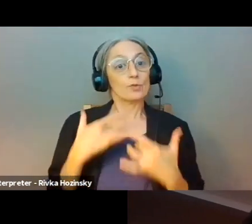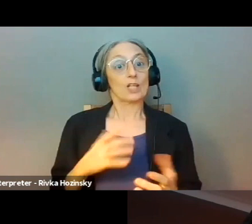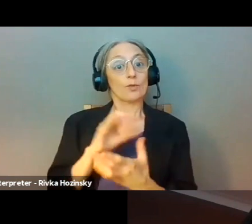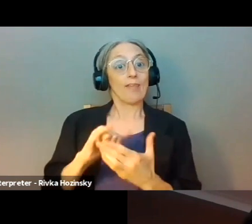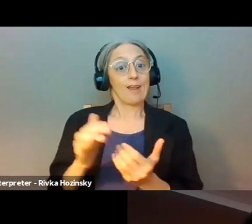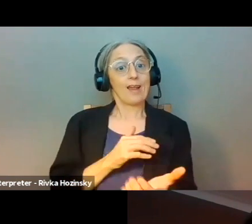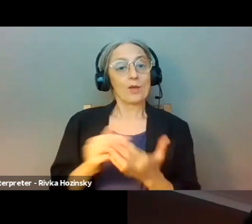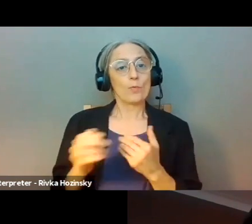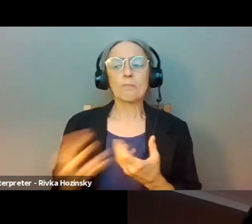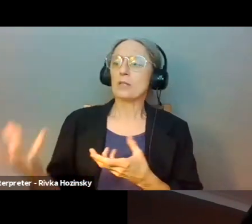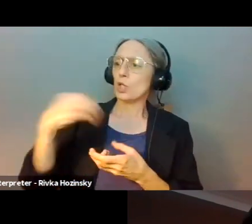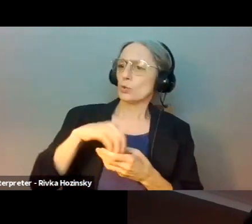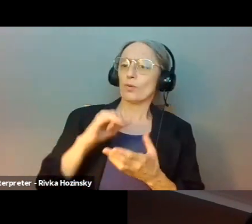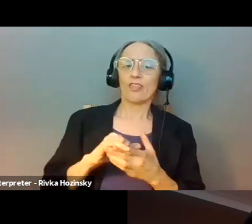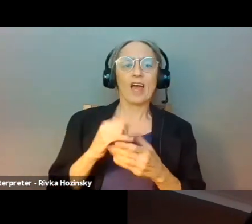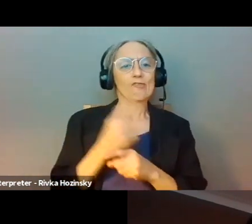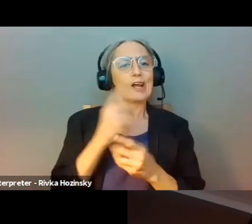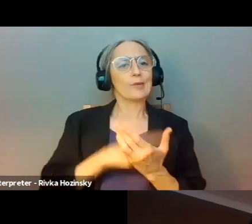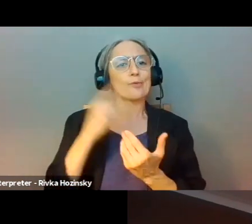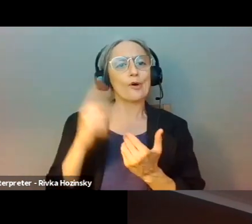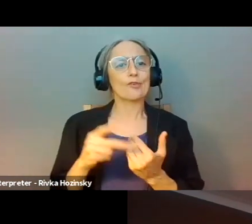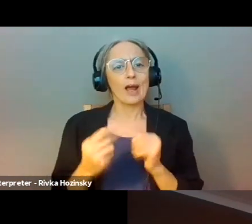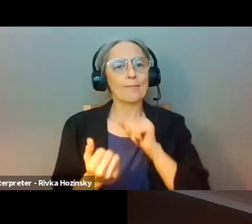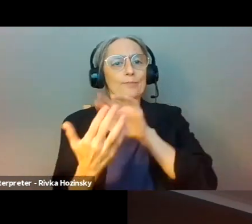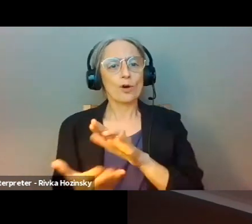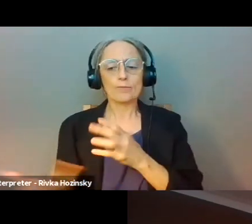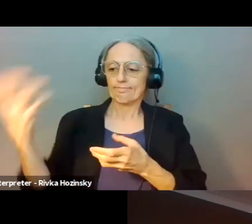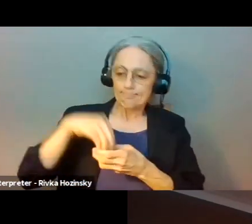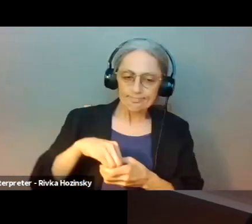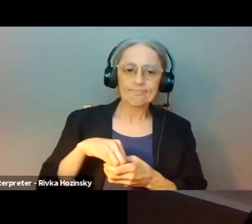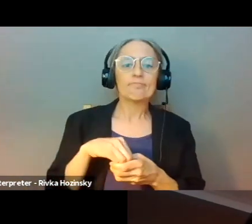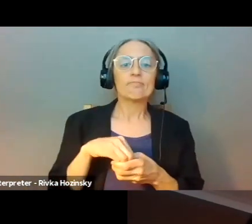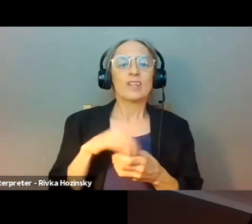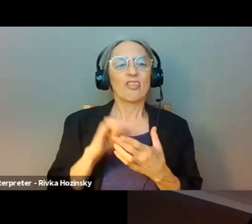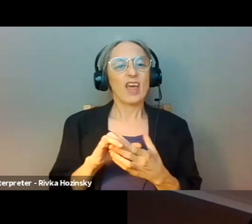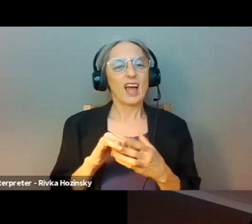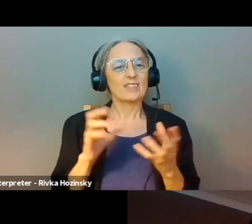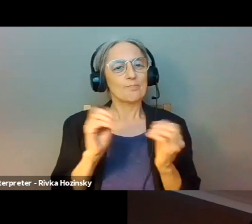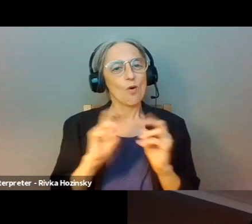of standard programmatic items into a layer of providing access and not